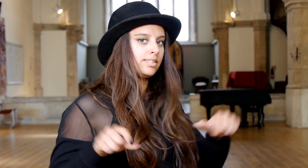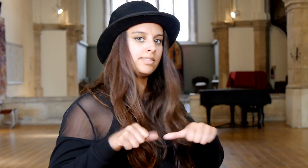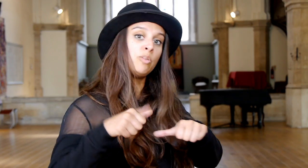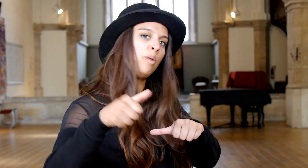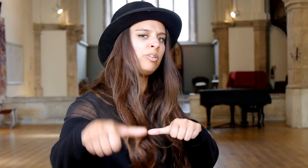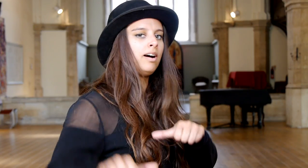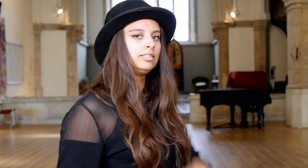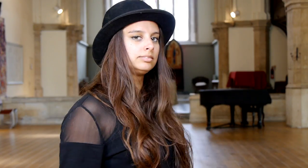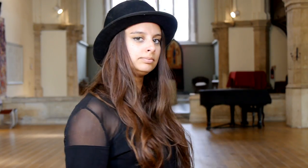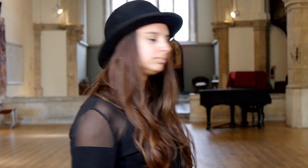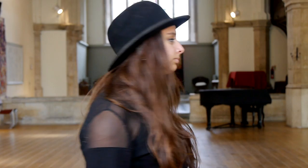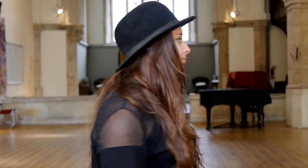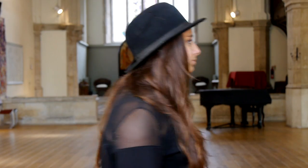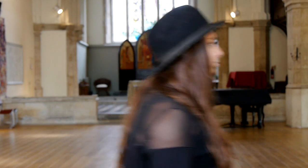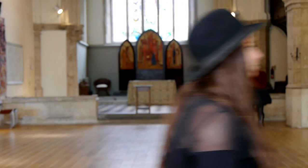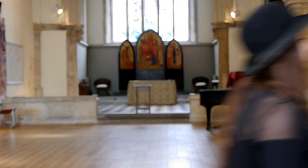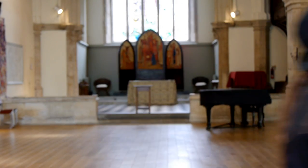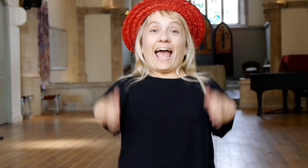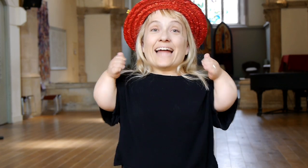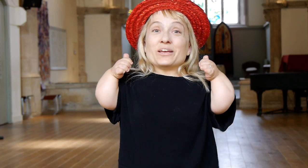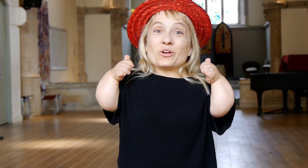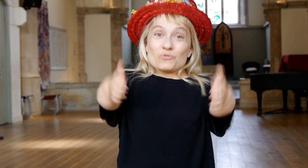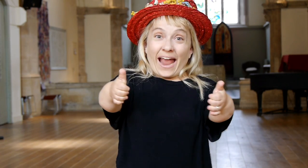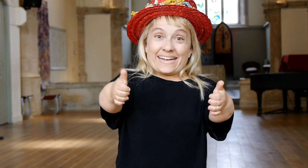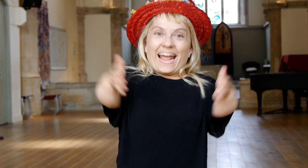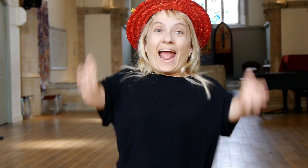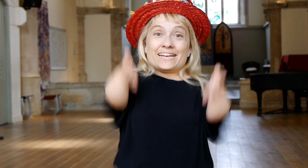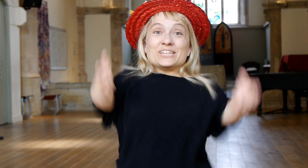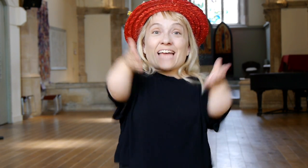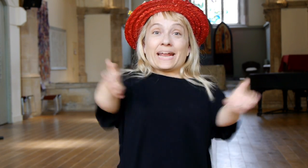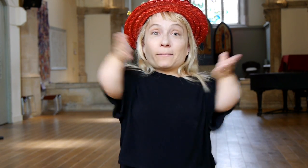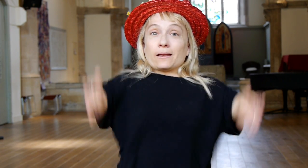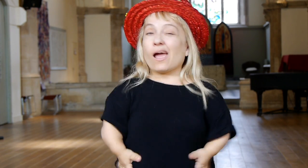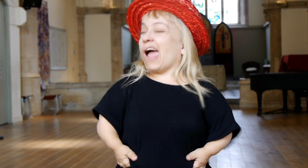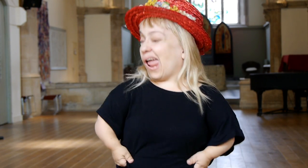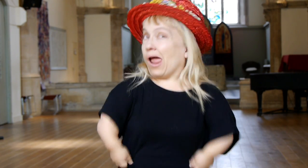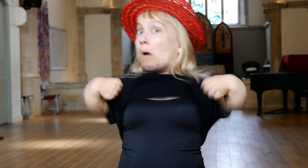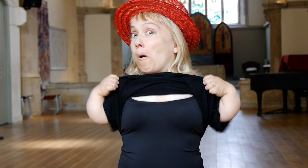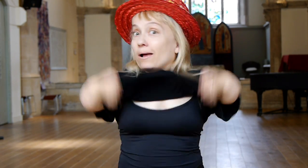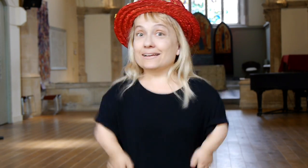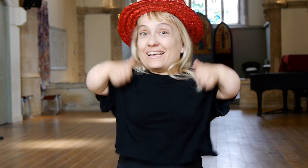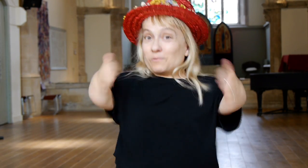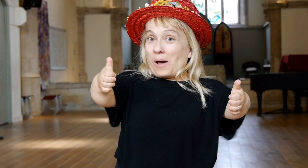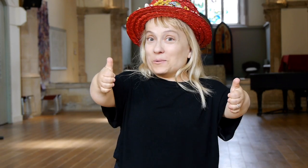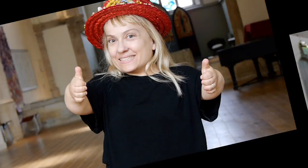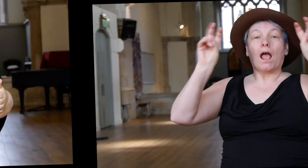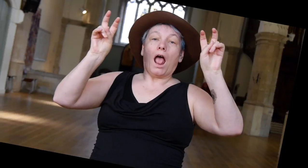It's a soap opera And a great en'ertainment [Boing!] Woo!